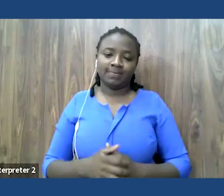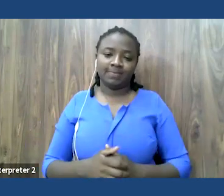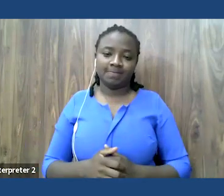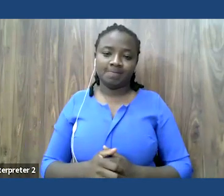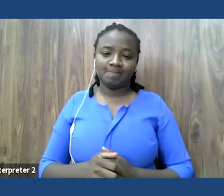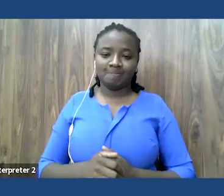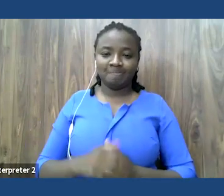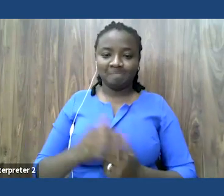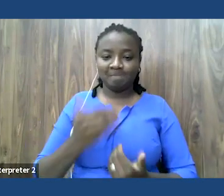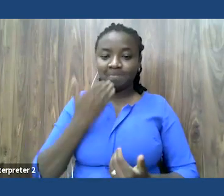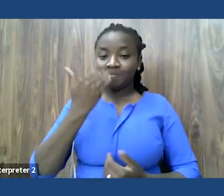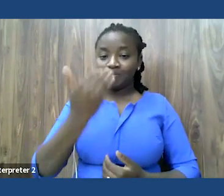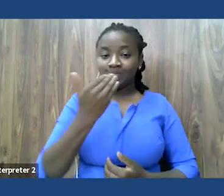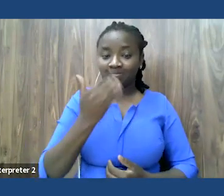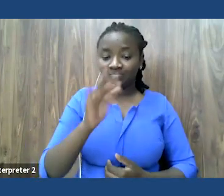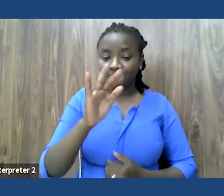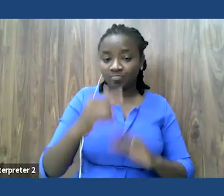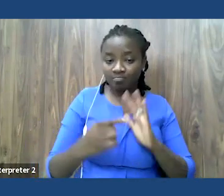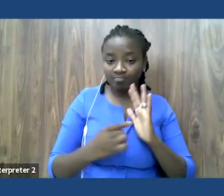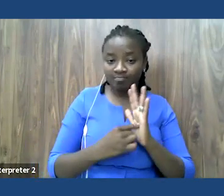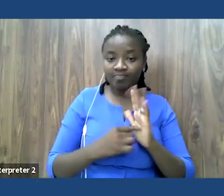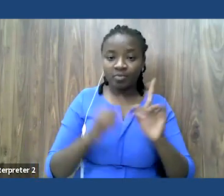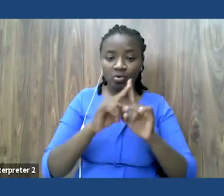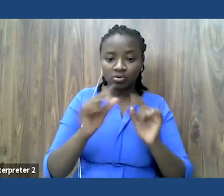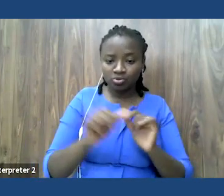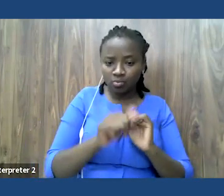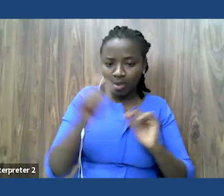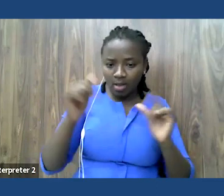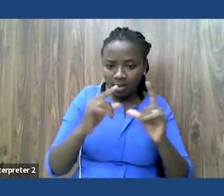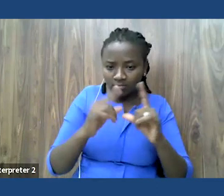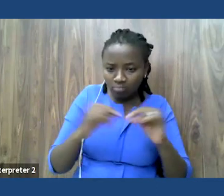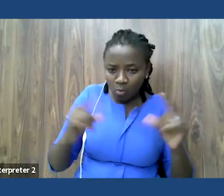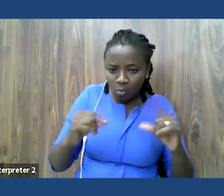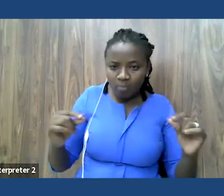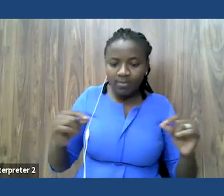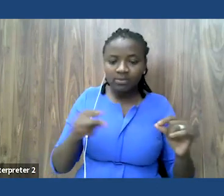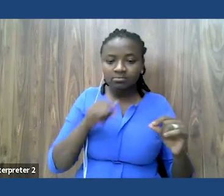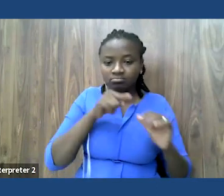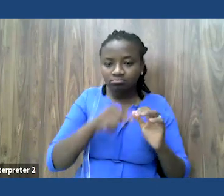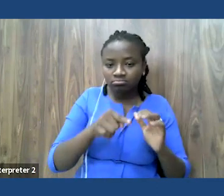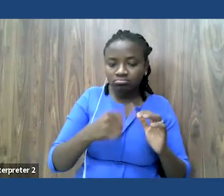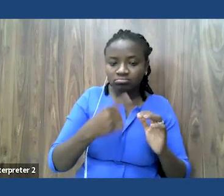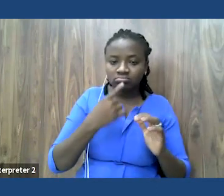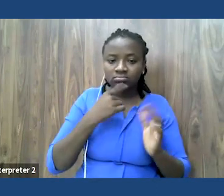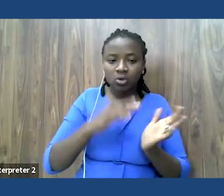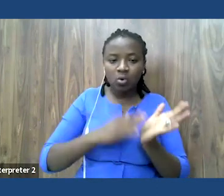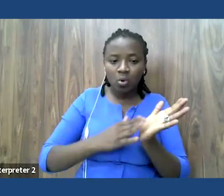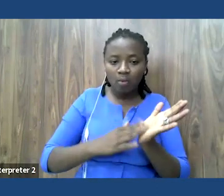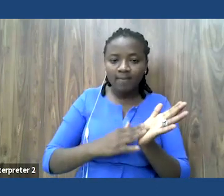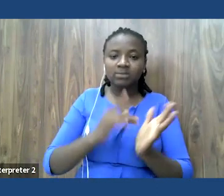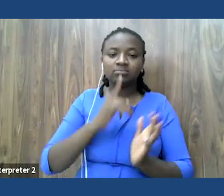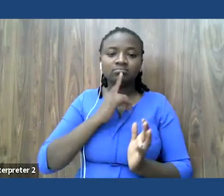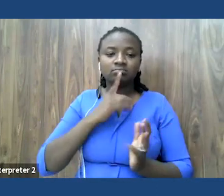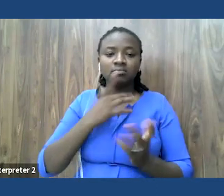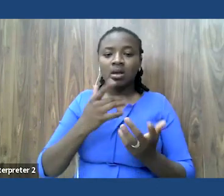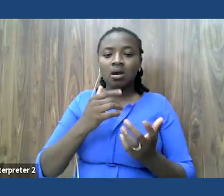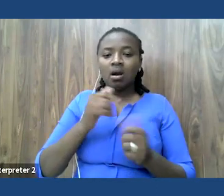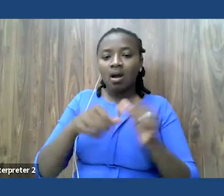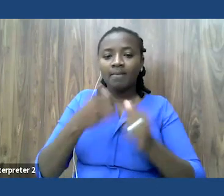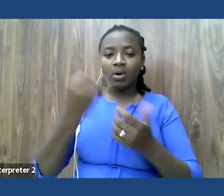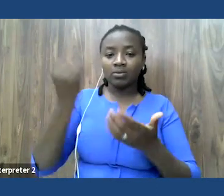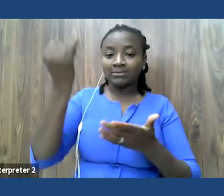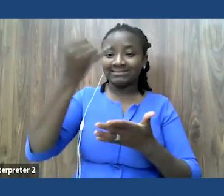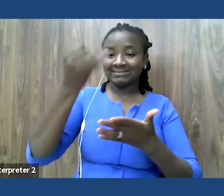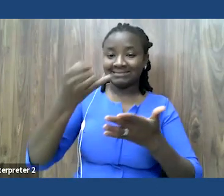To go off a comment about design with human experience in mind, Michael